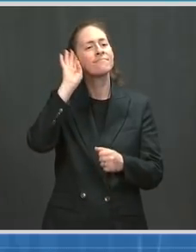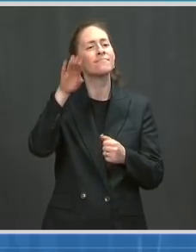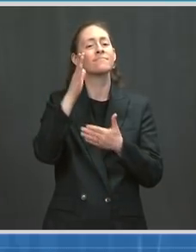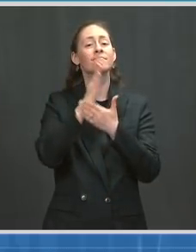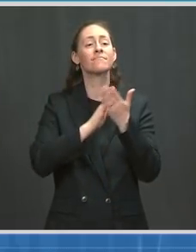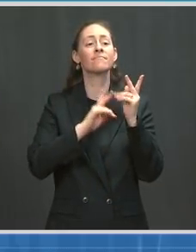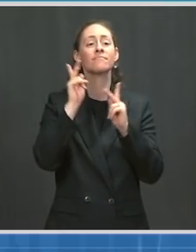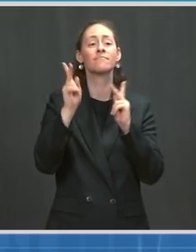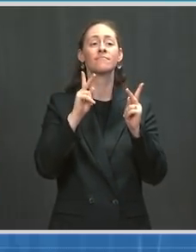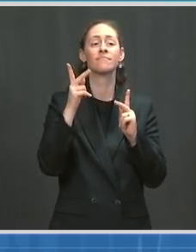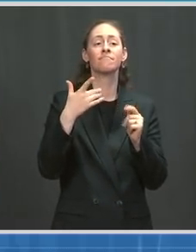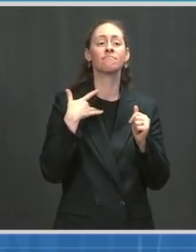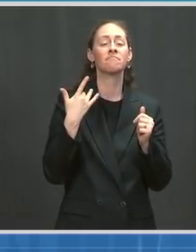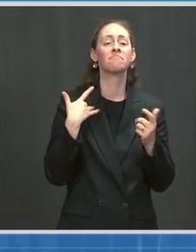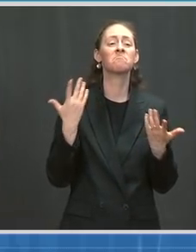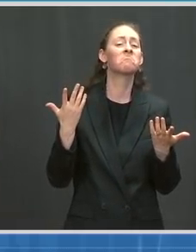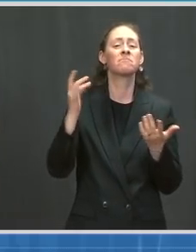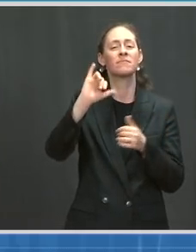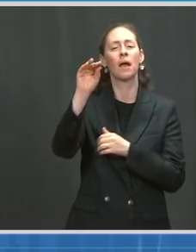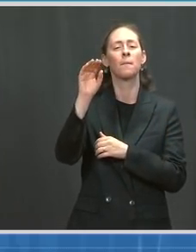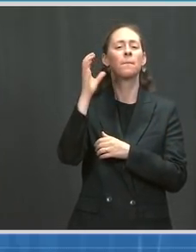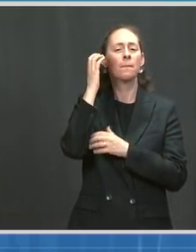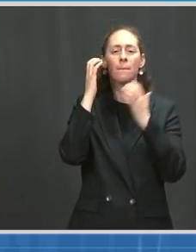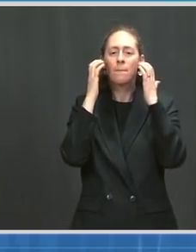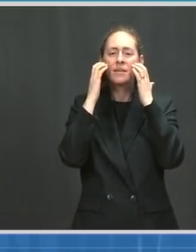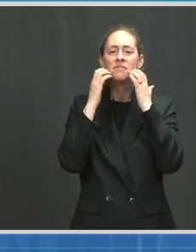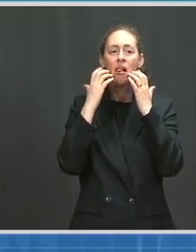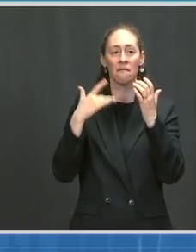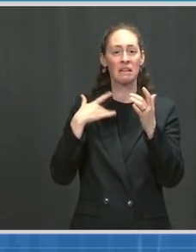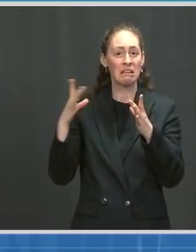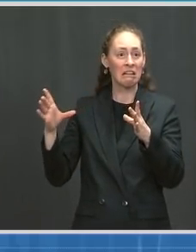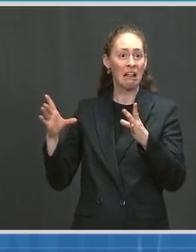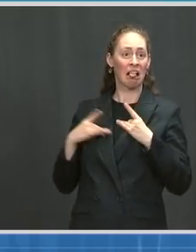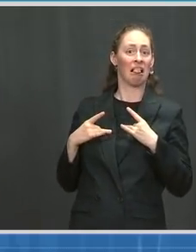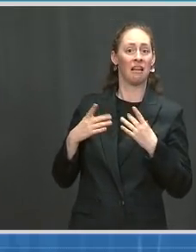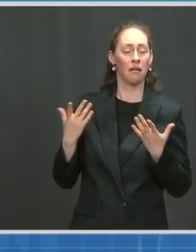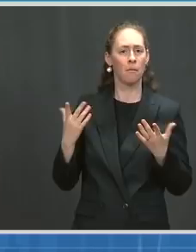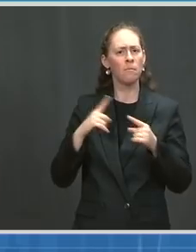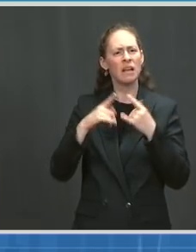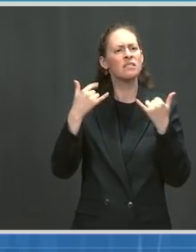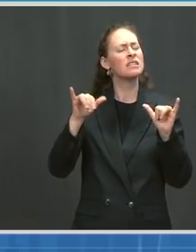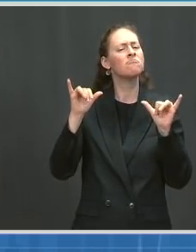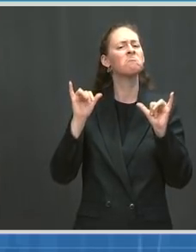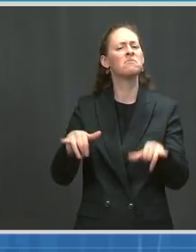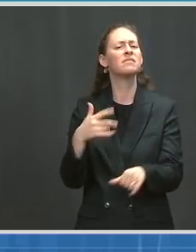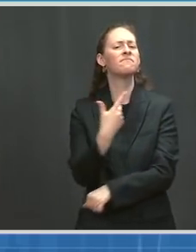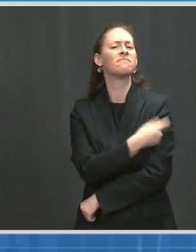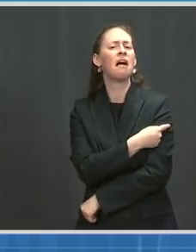with the public to do, and many, many more people will get vaccinated. Jeremy, your other question,